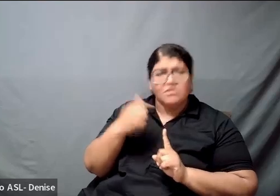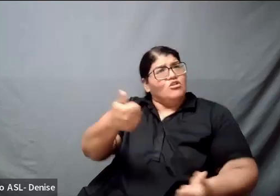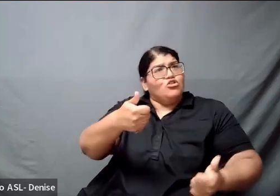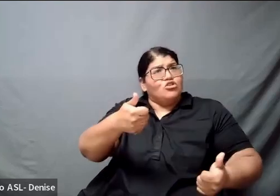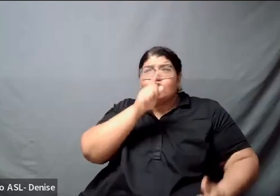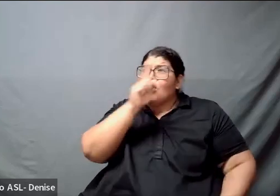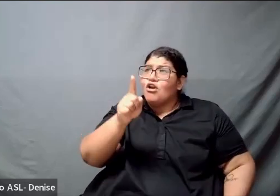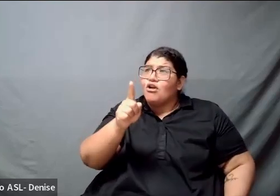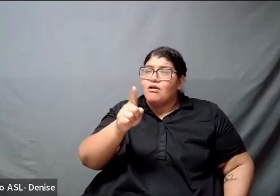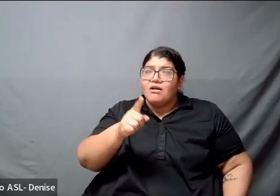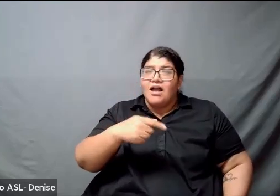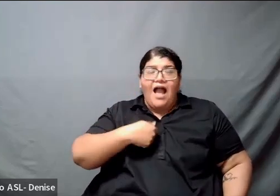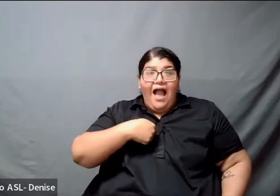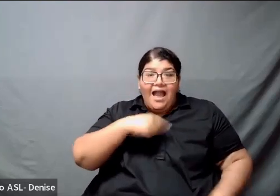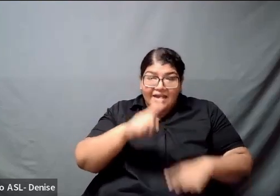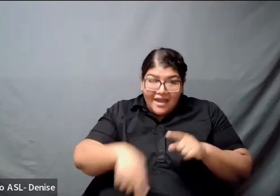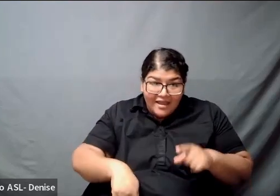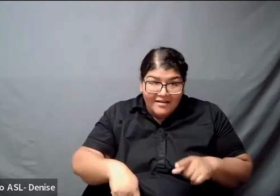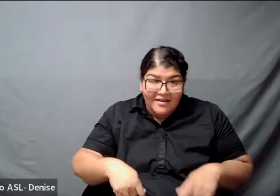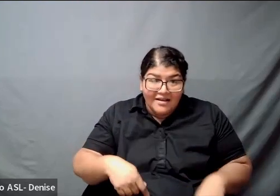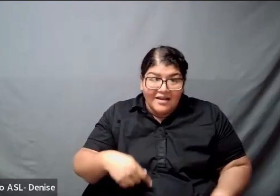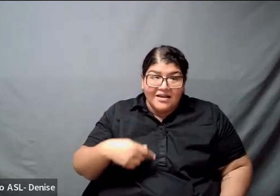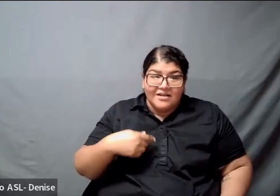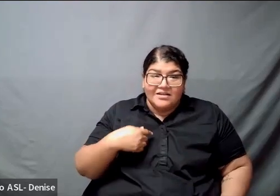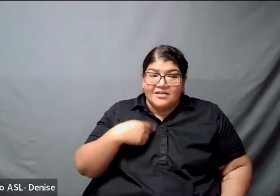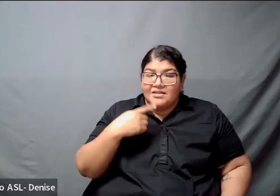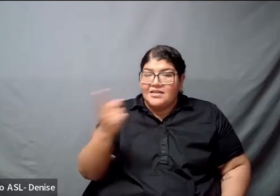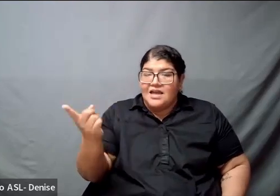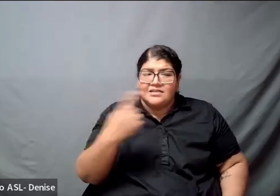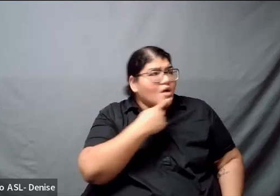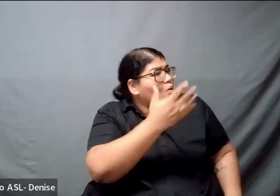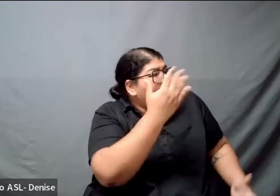That's why I said yes to the people who started with it. I'm like, I don't know how to screenplay and I'm not learning a whole new skill for that.